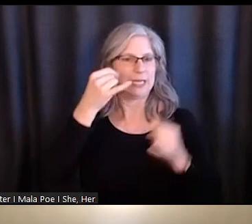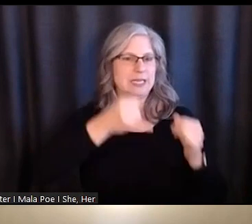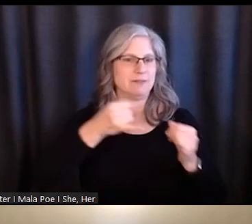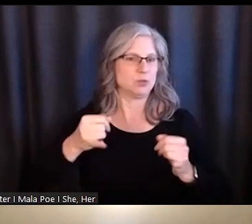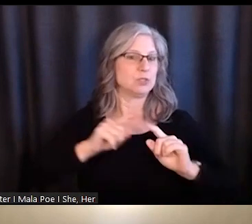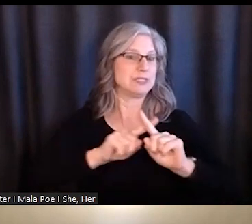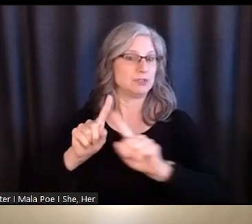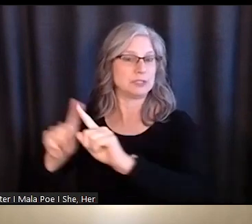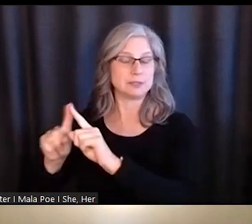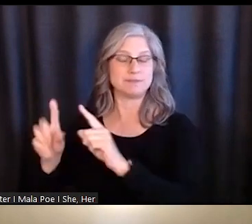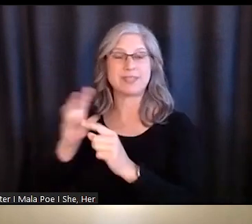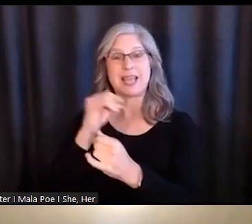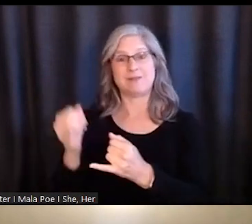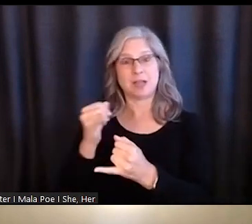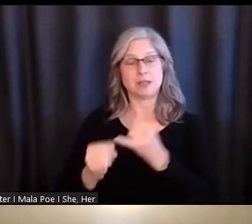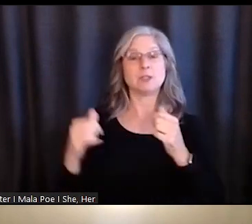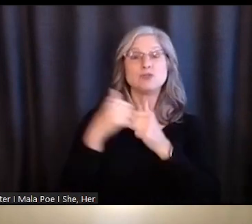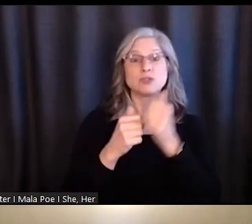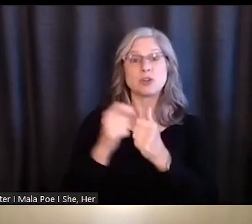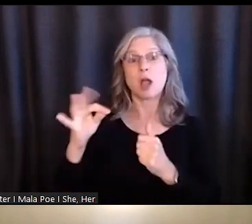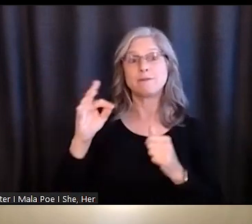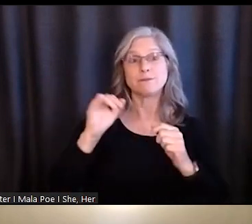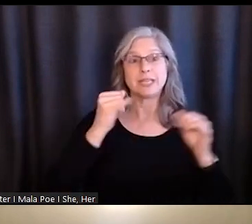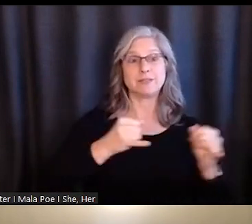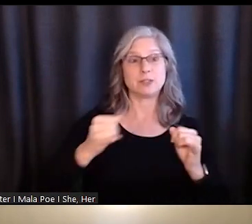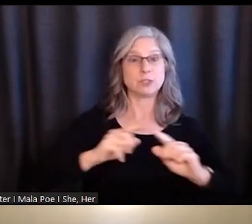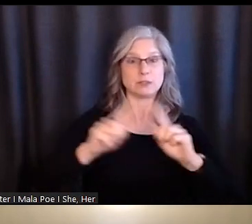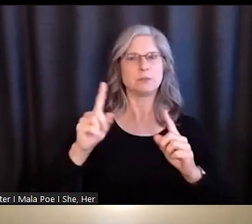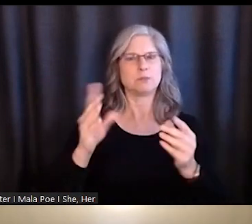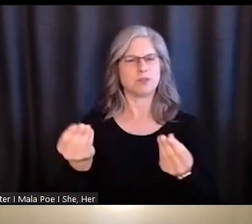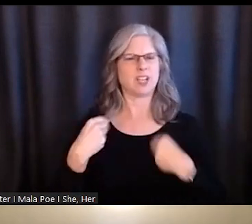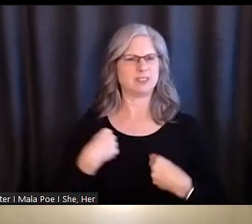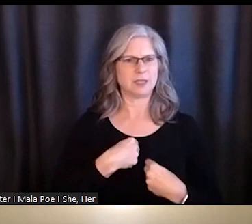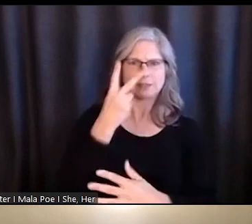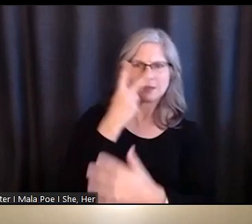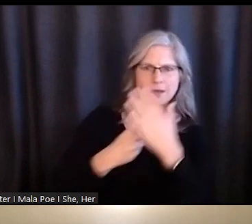Finally, the structure of individual differences provides insight into the mechanisms underlying development.